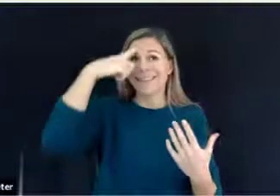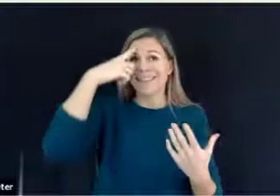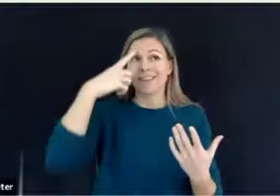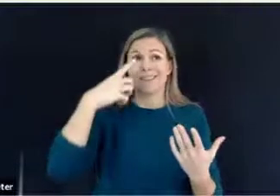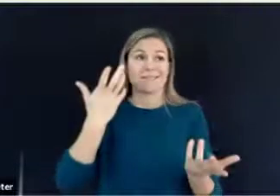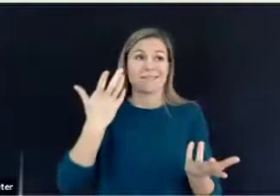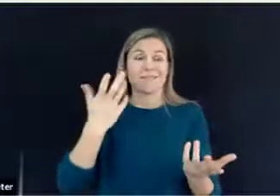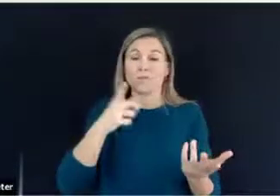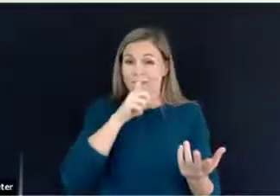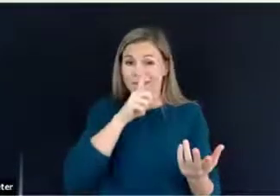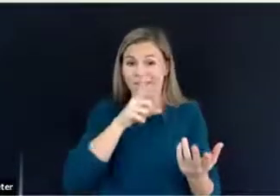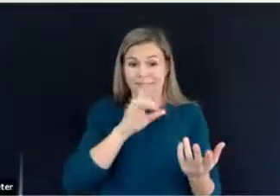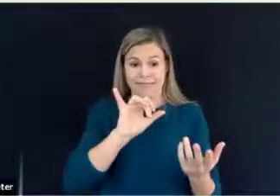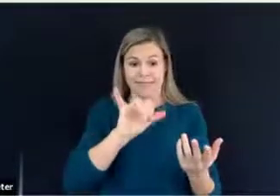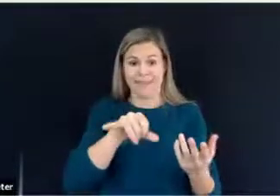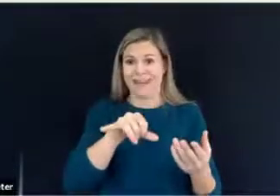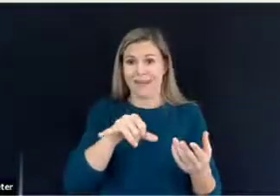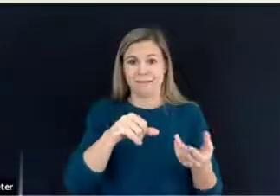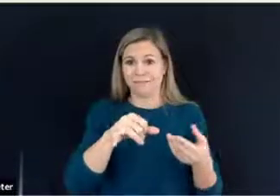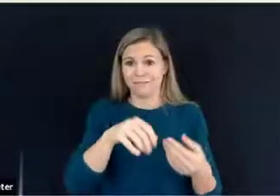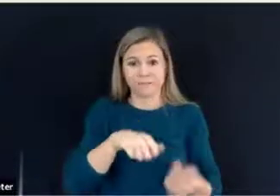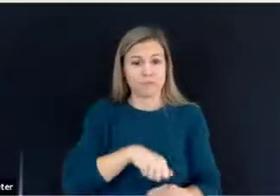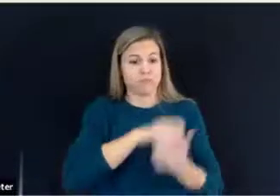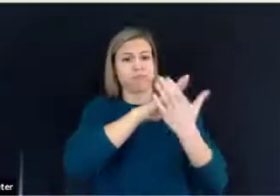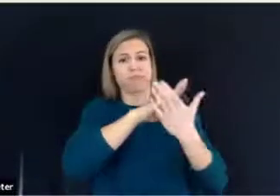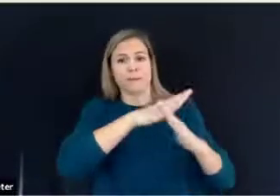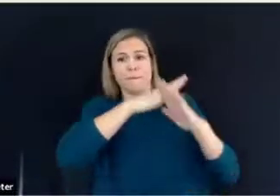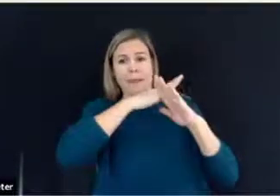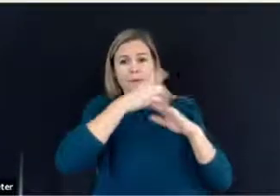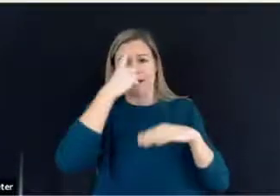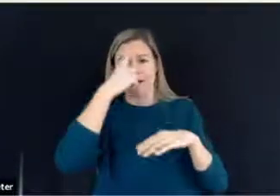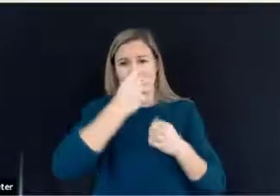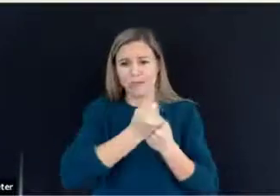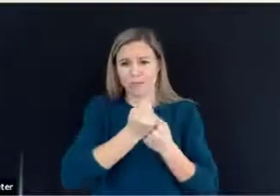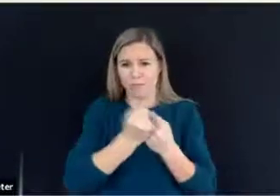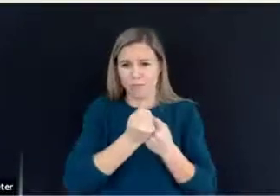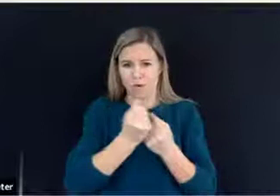the terminology itself can be a barrier to support because it's changing.